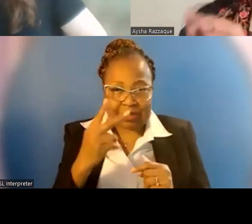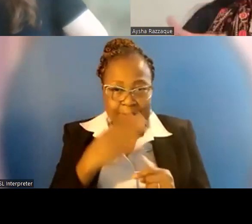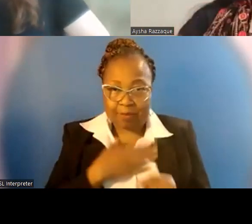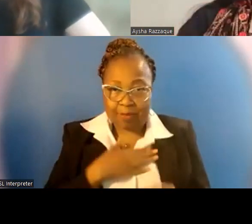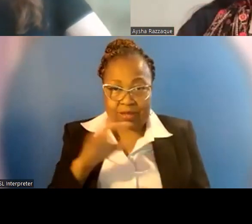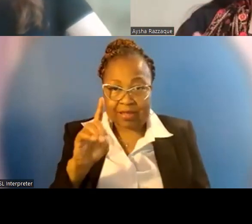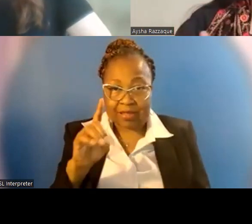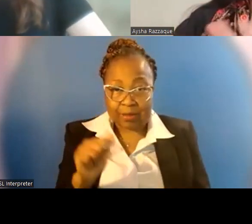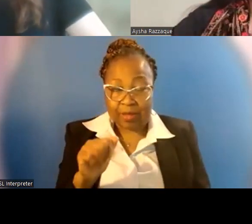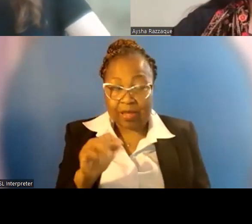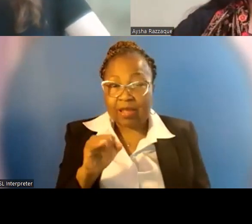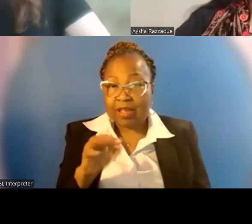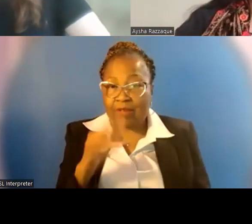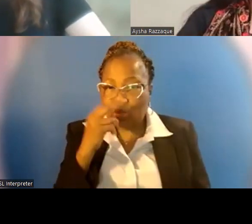really closely for a long time.